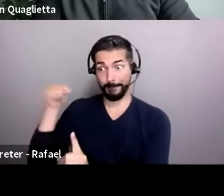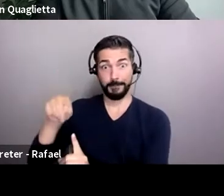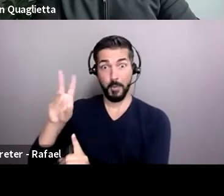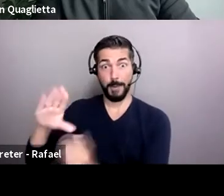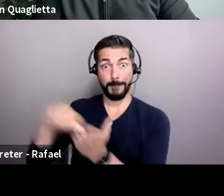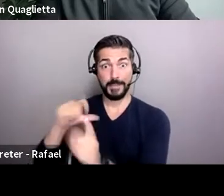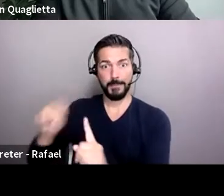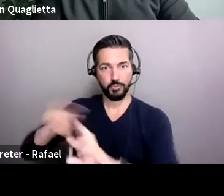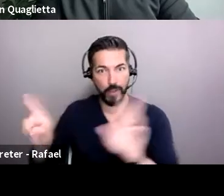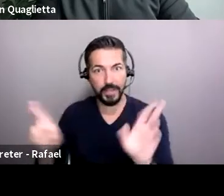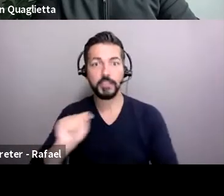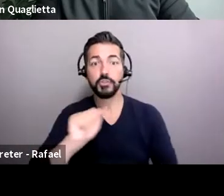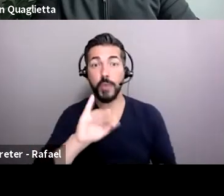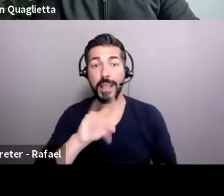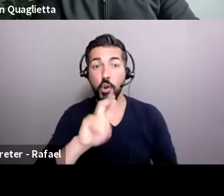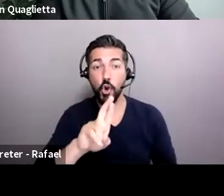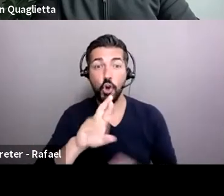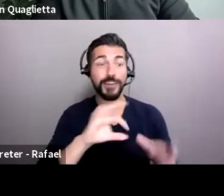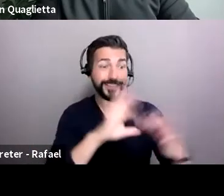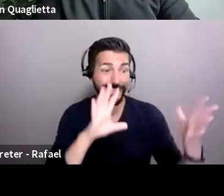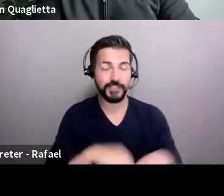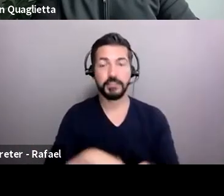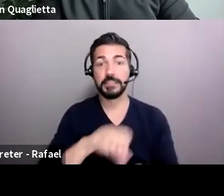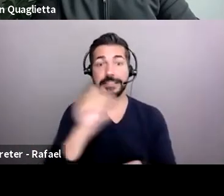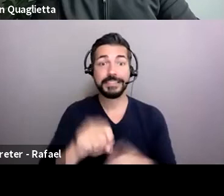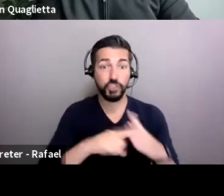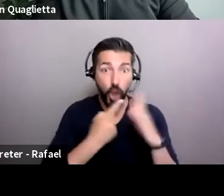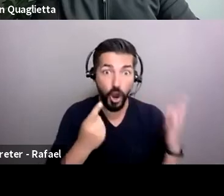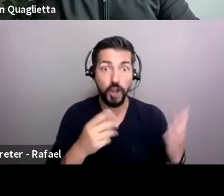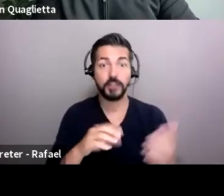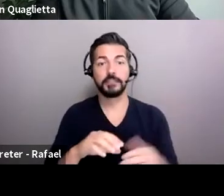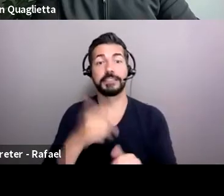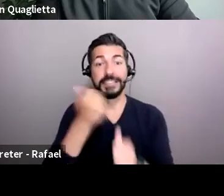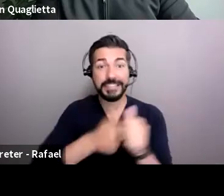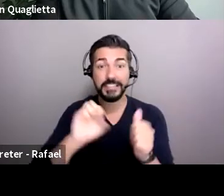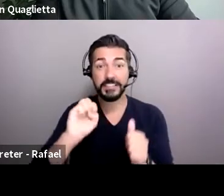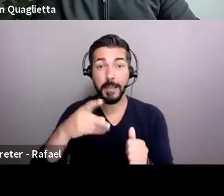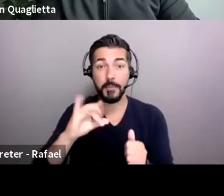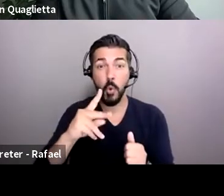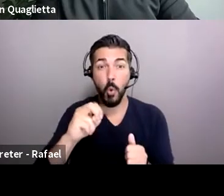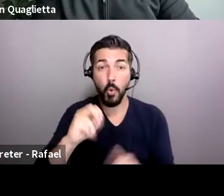coming out and then the season opening up and then each episode and then the ending of the season and then keeping it going